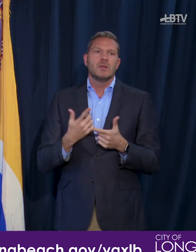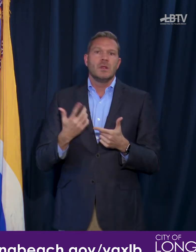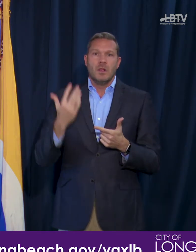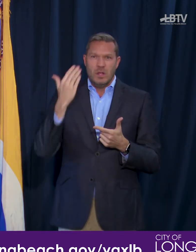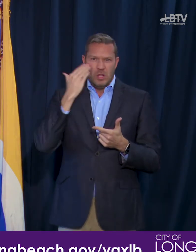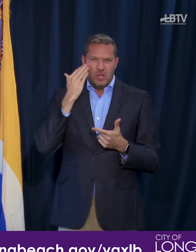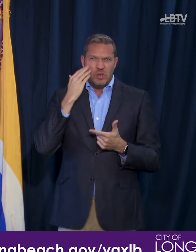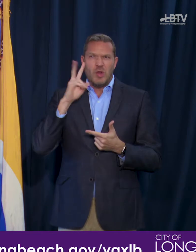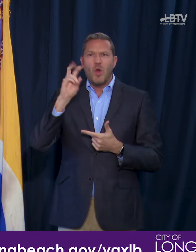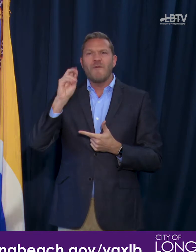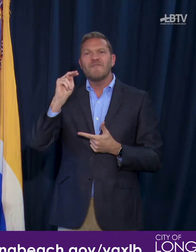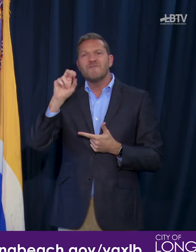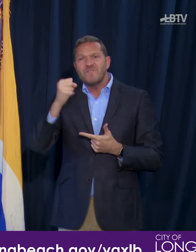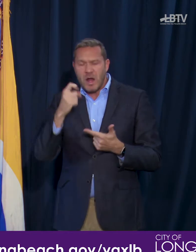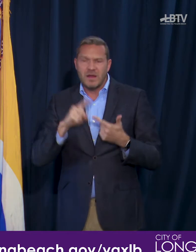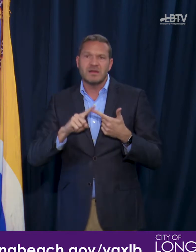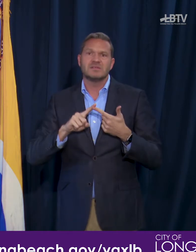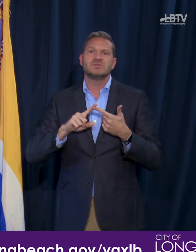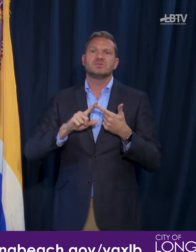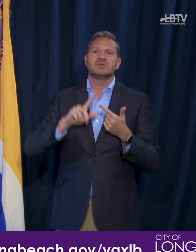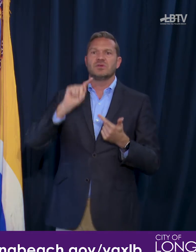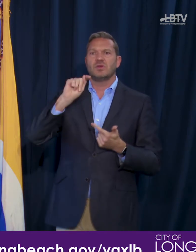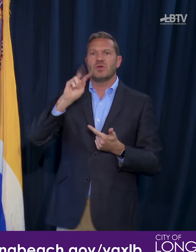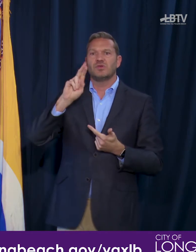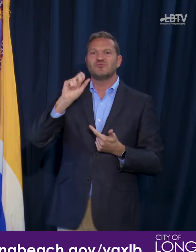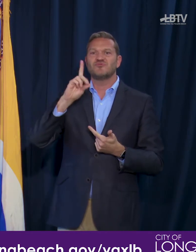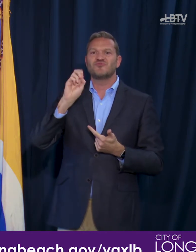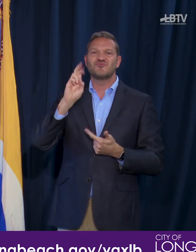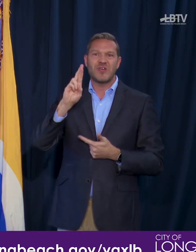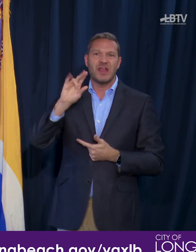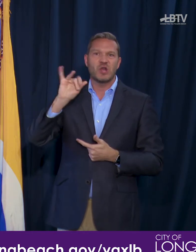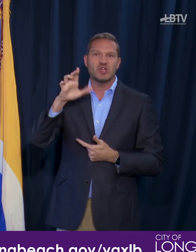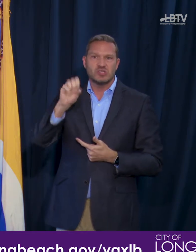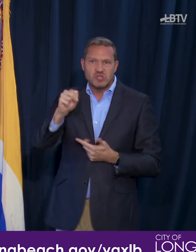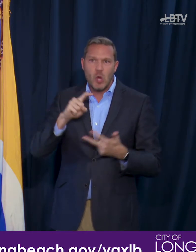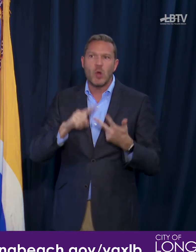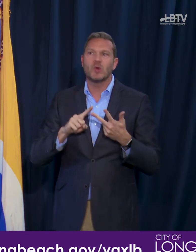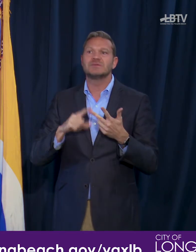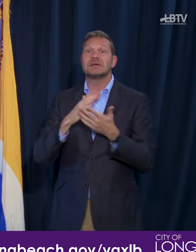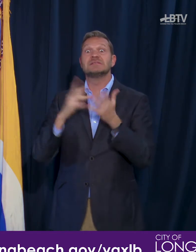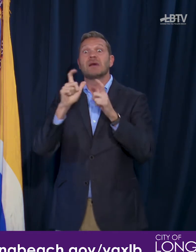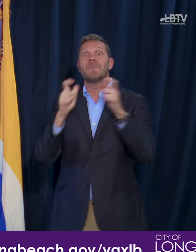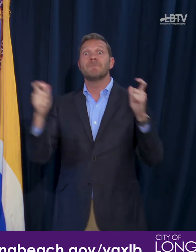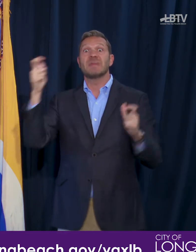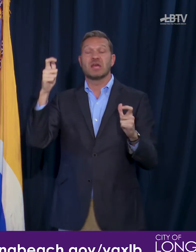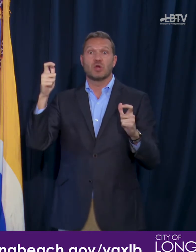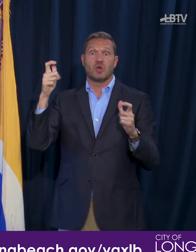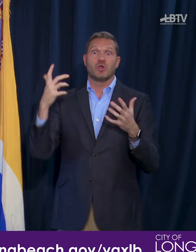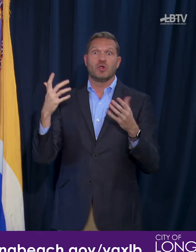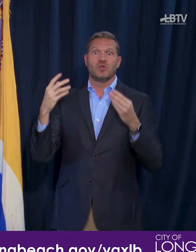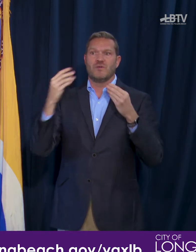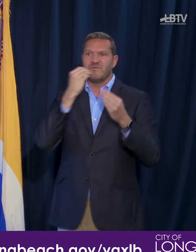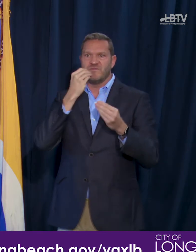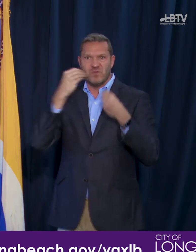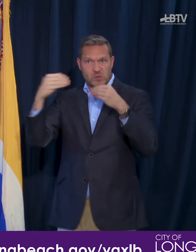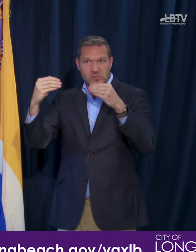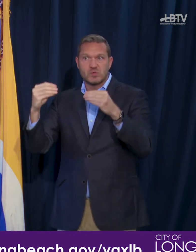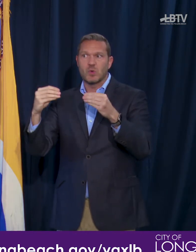Vons and Trader Joes of the world and some of the bigger markets are coming in and being scheduled as well.